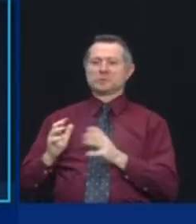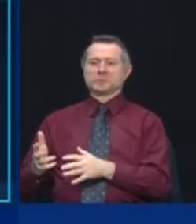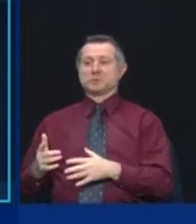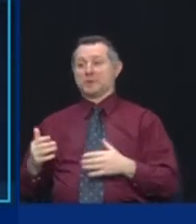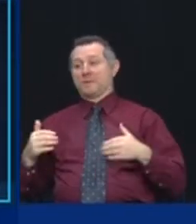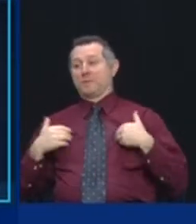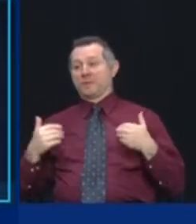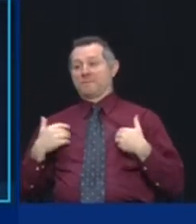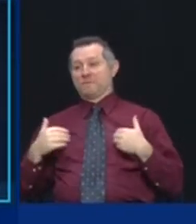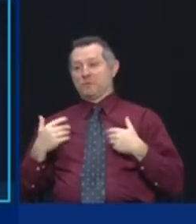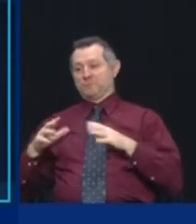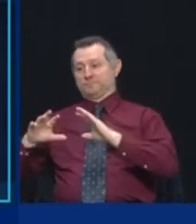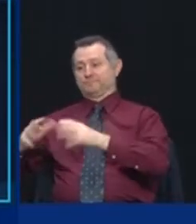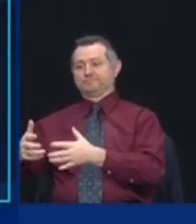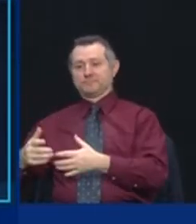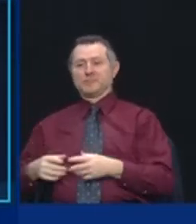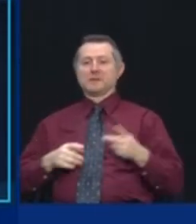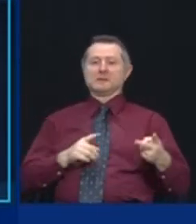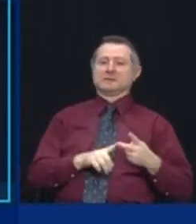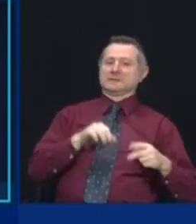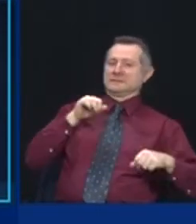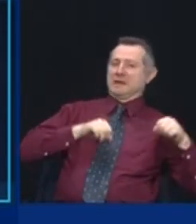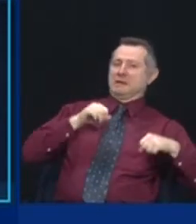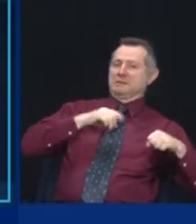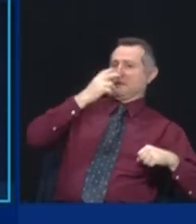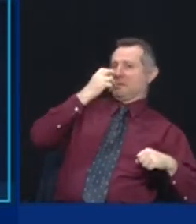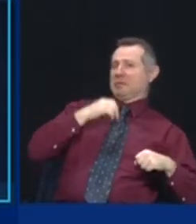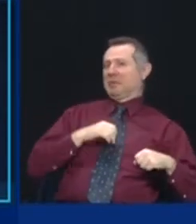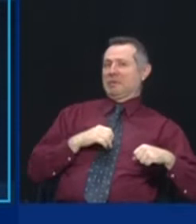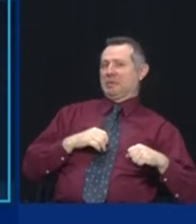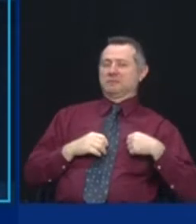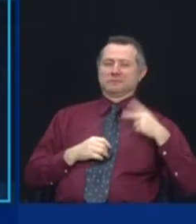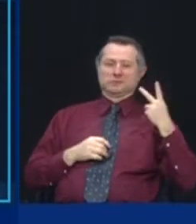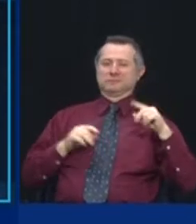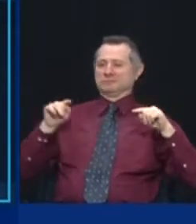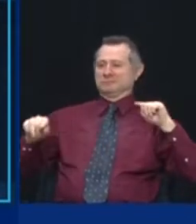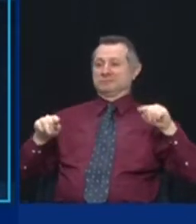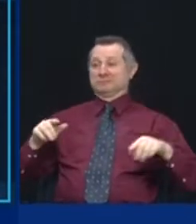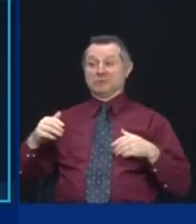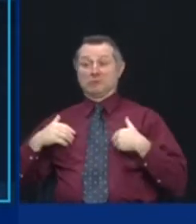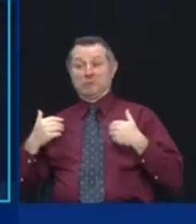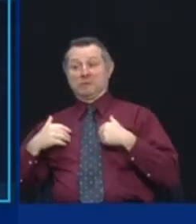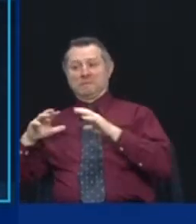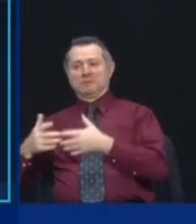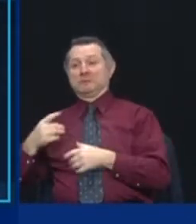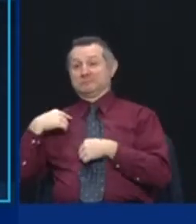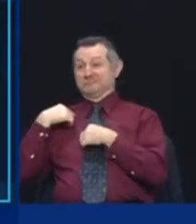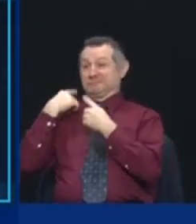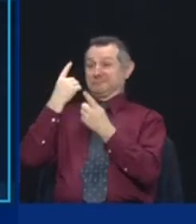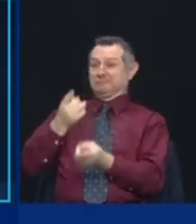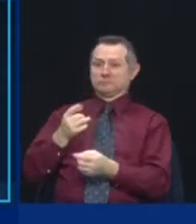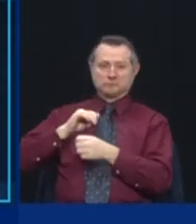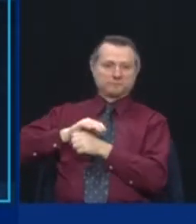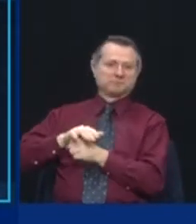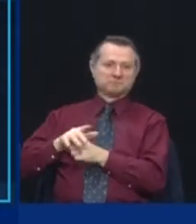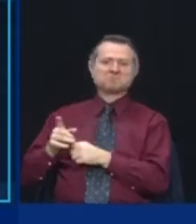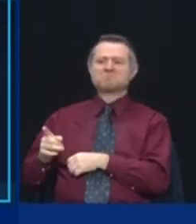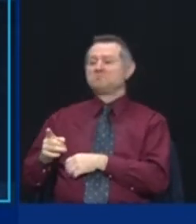BUT WE'RE SEEING A DROPOFF. I CALL THEM TWO GROUPS, THE